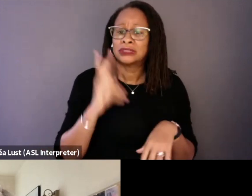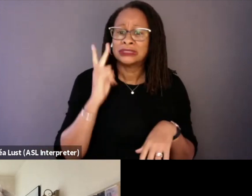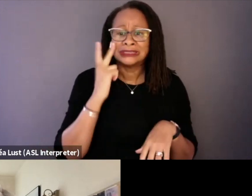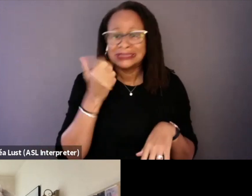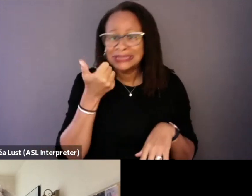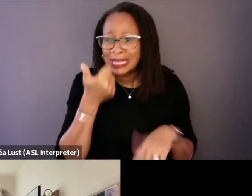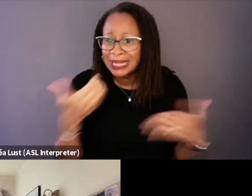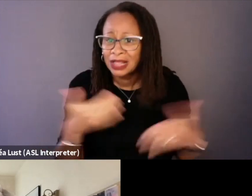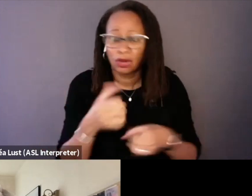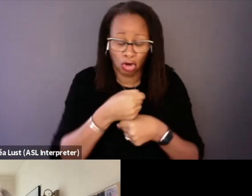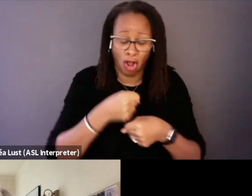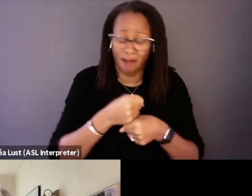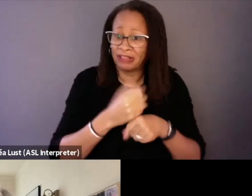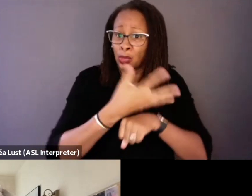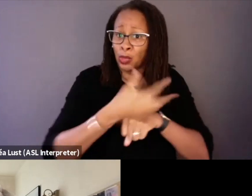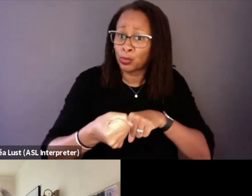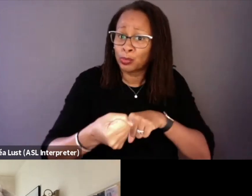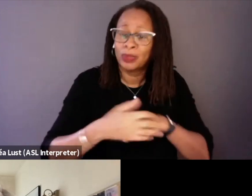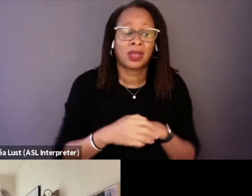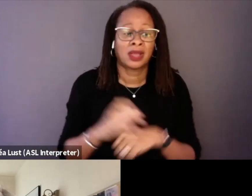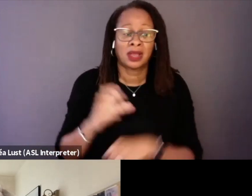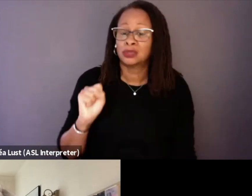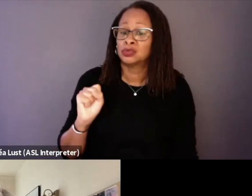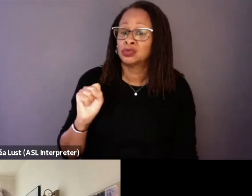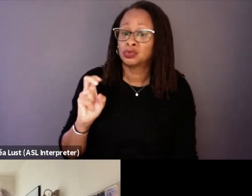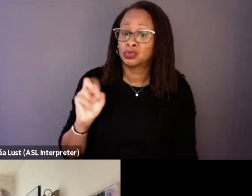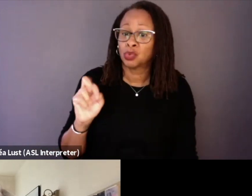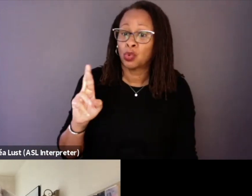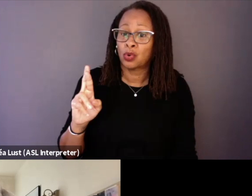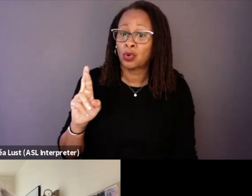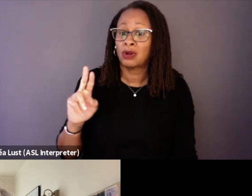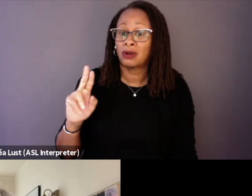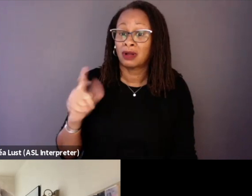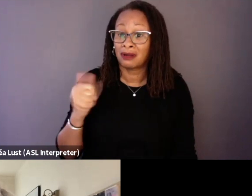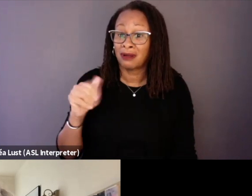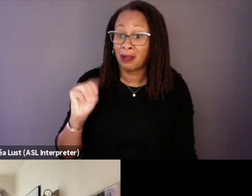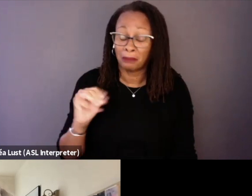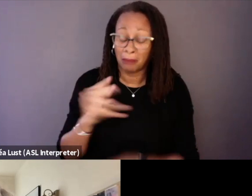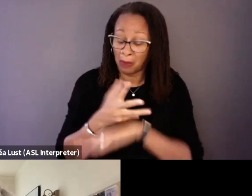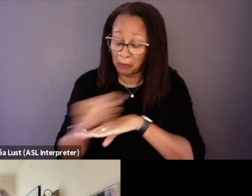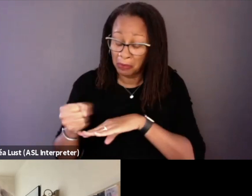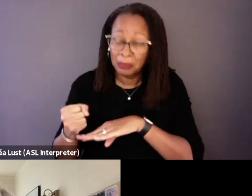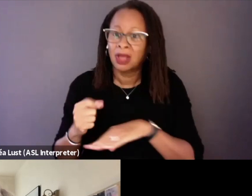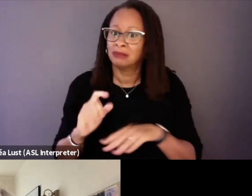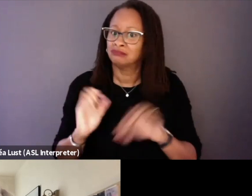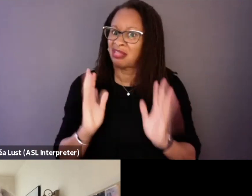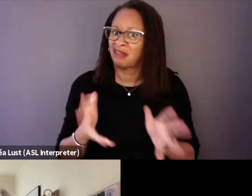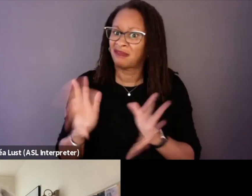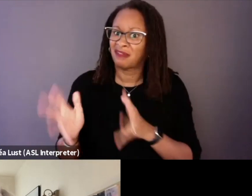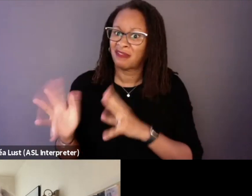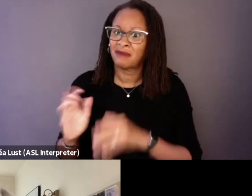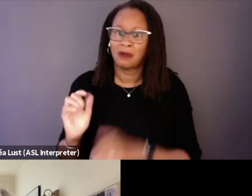And it was just arts, you know, so that was definitely like shocking